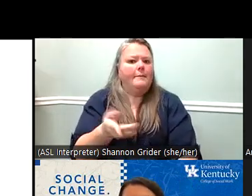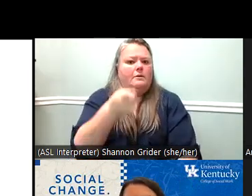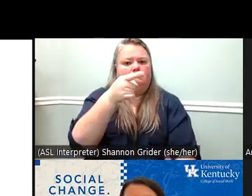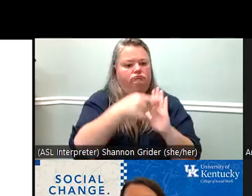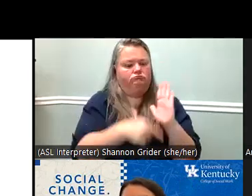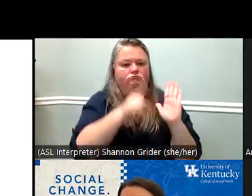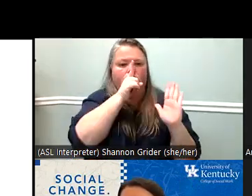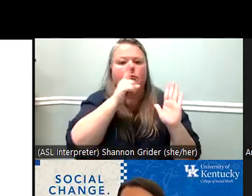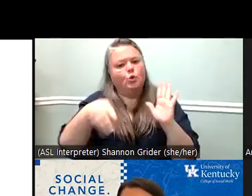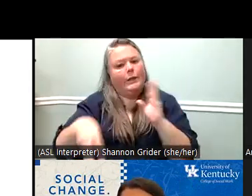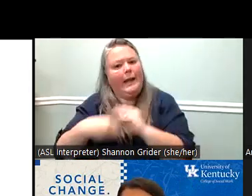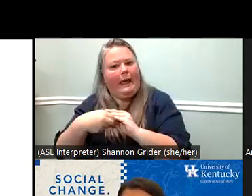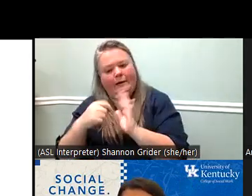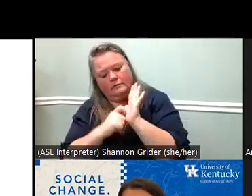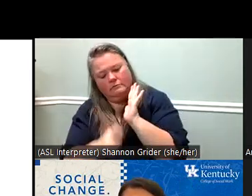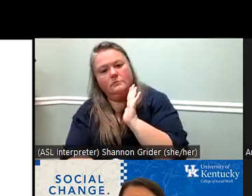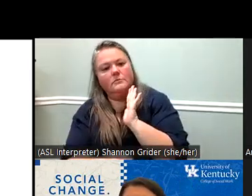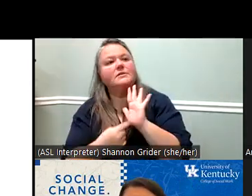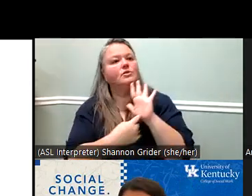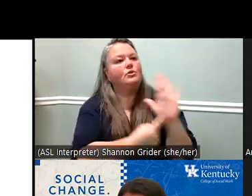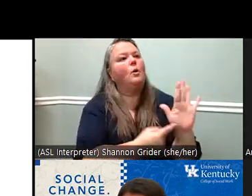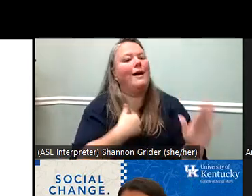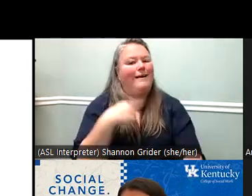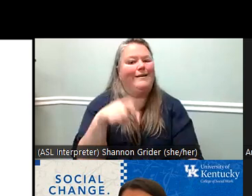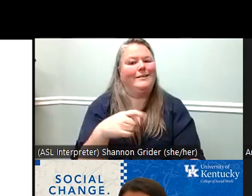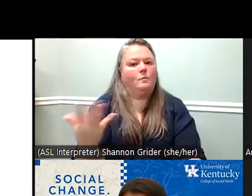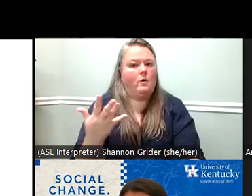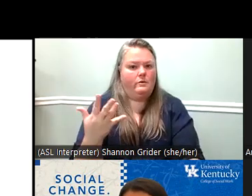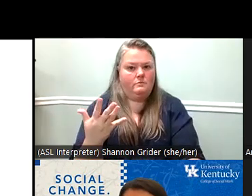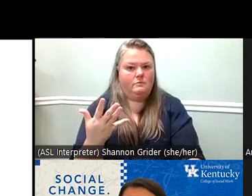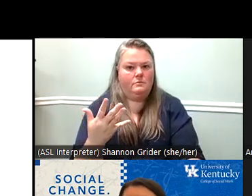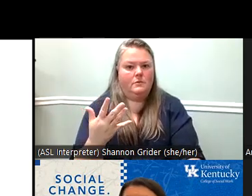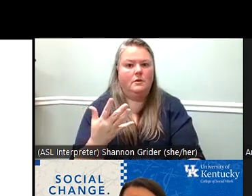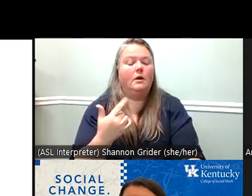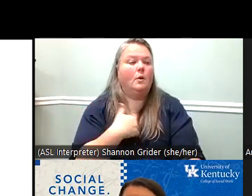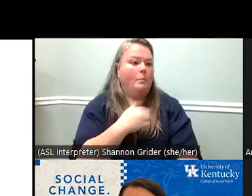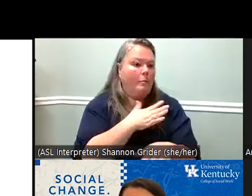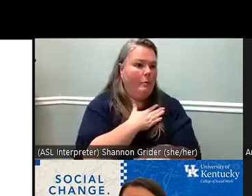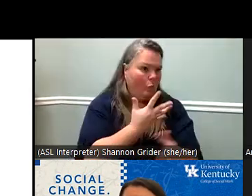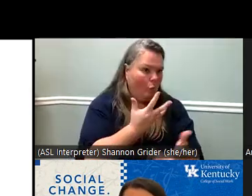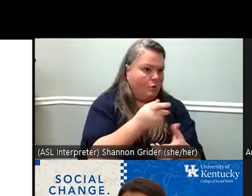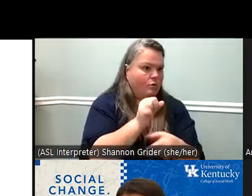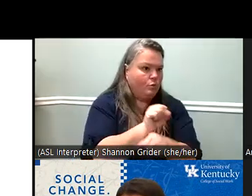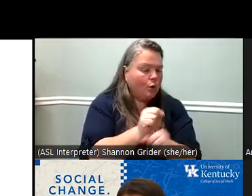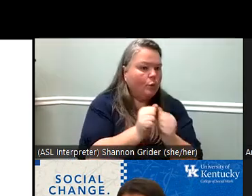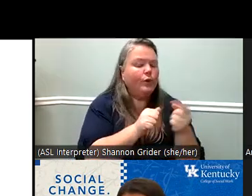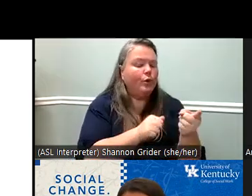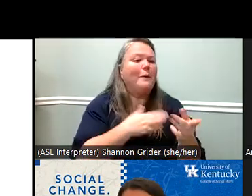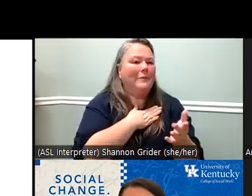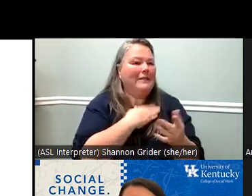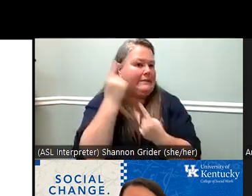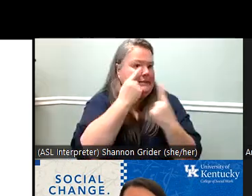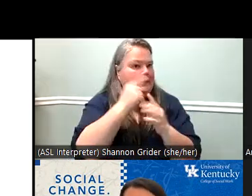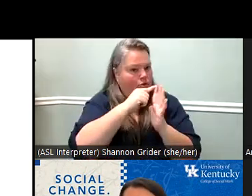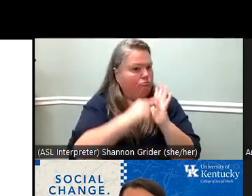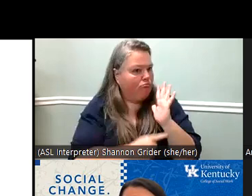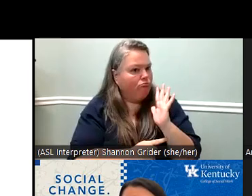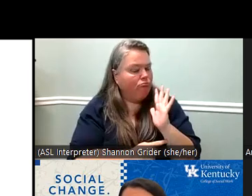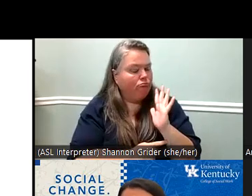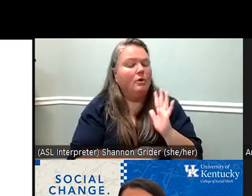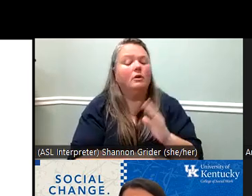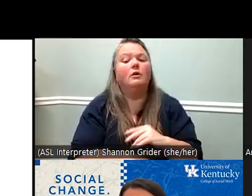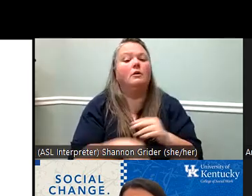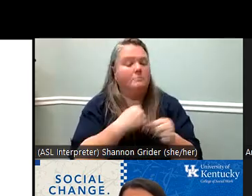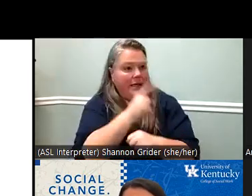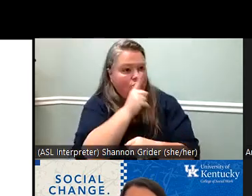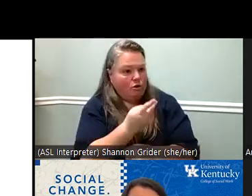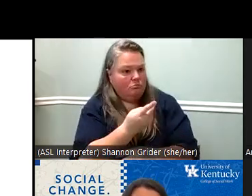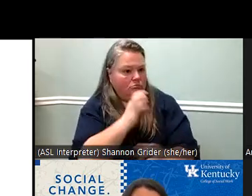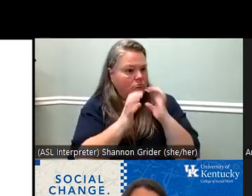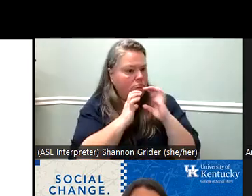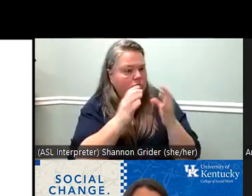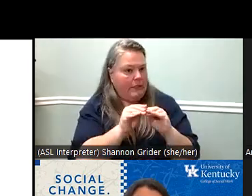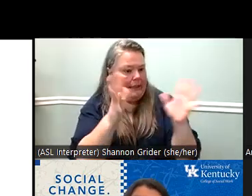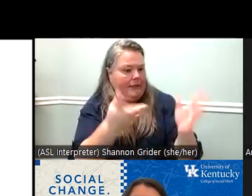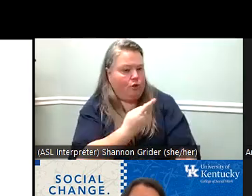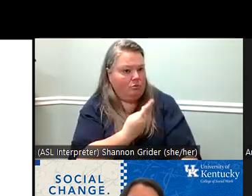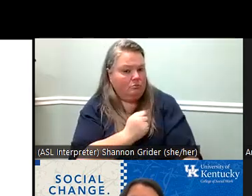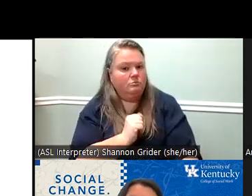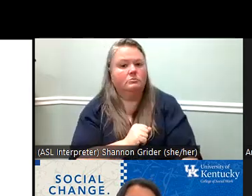CERTAIN THINGS, AND YOU CAN CIRCLE WHAT YOU NEED, YOU CAN ADD TO, THIS ET CETERA. SO SOMETHING LIKE USING VISUAL AIDS, SO BEING ABLE TO HAVE SOMETHING LIKE THIS